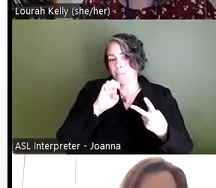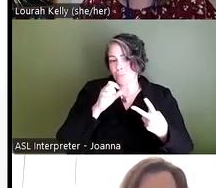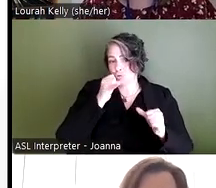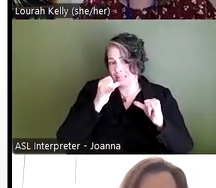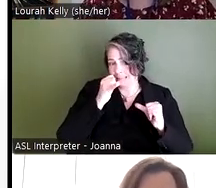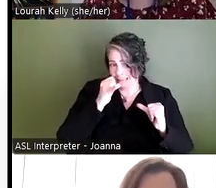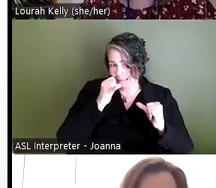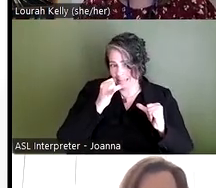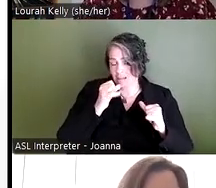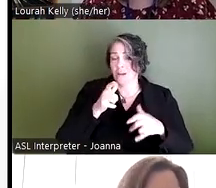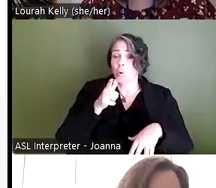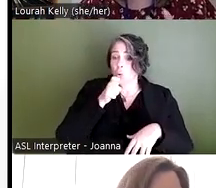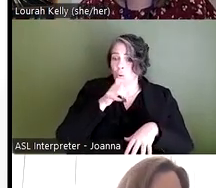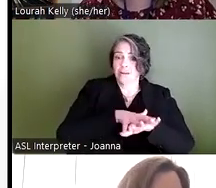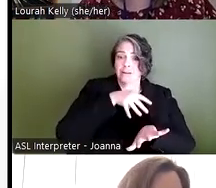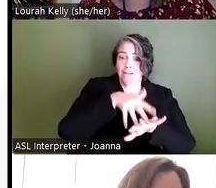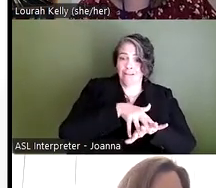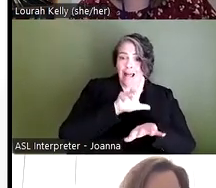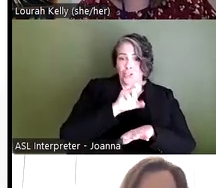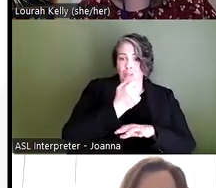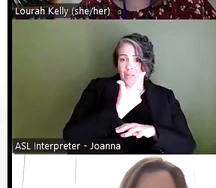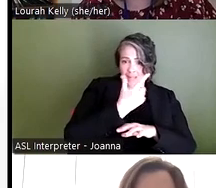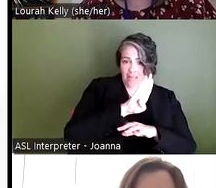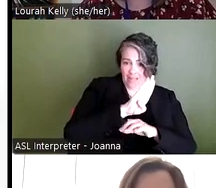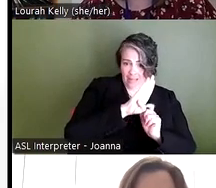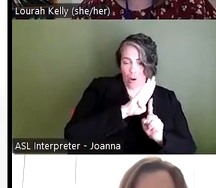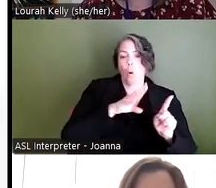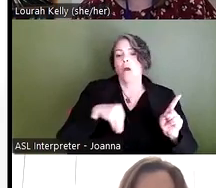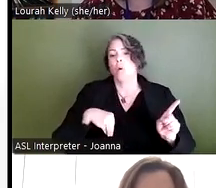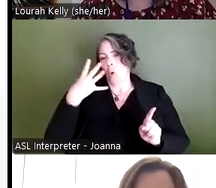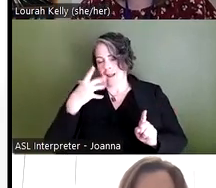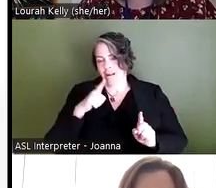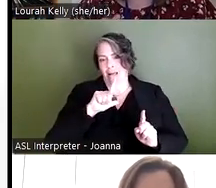gay, or bisexual, or white lesbian, gay, or bisexual.